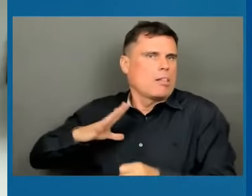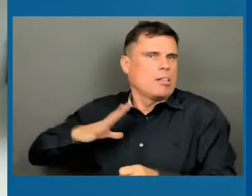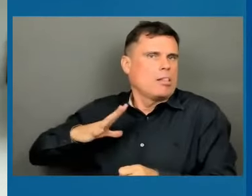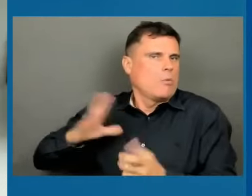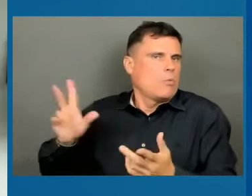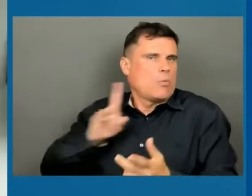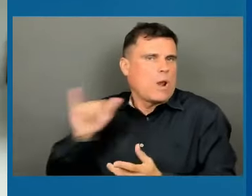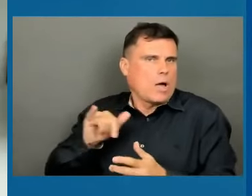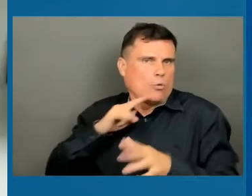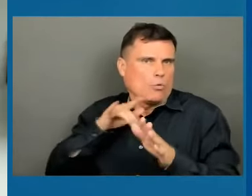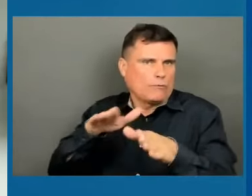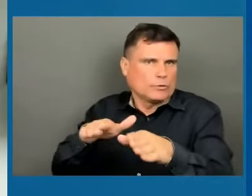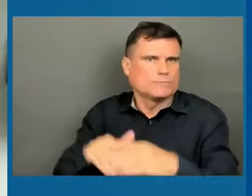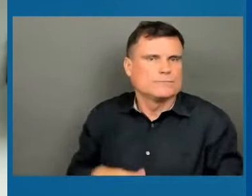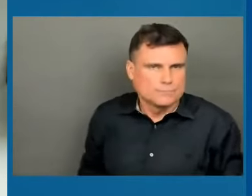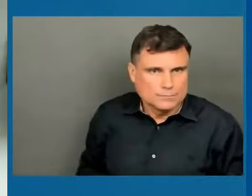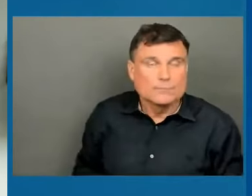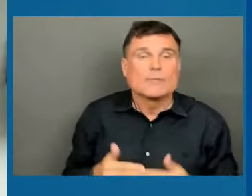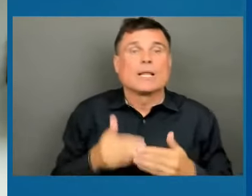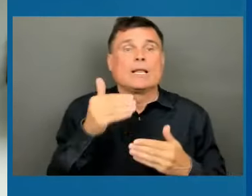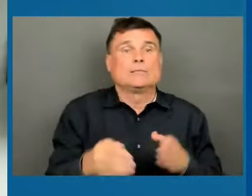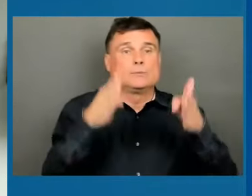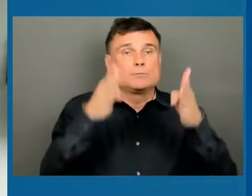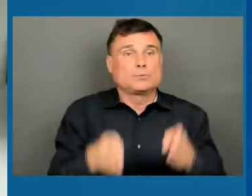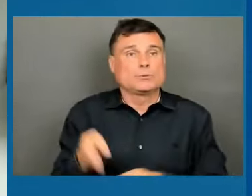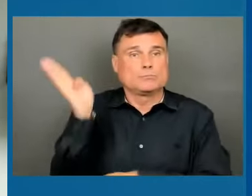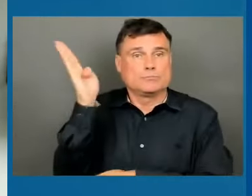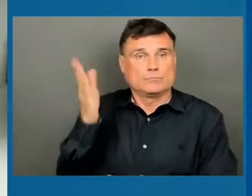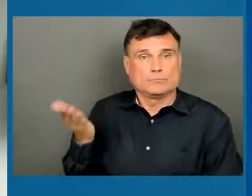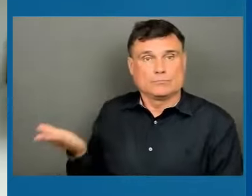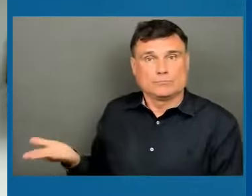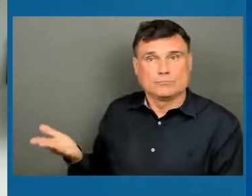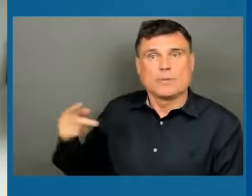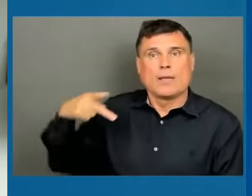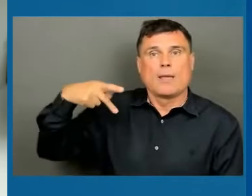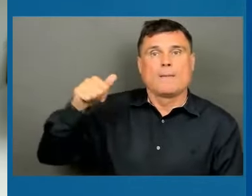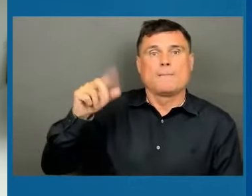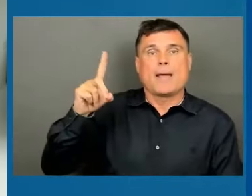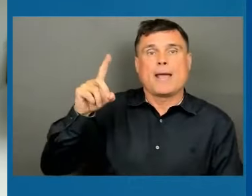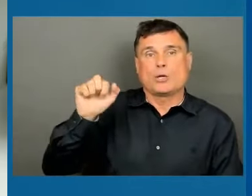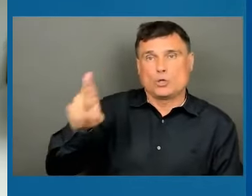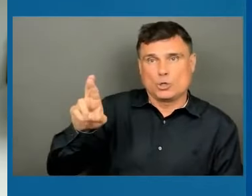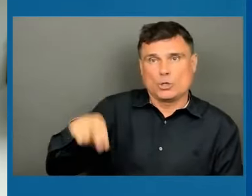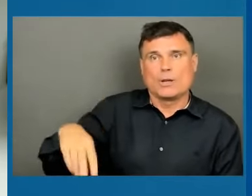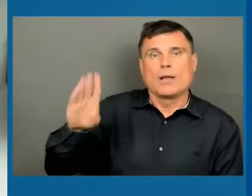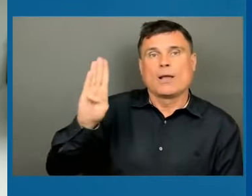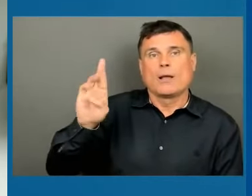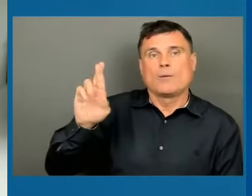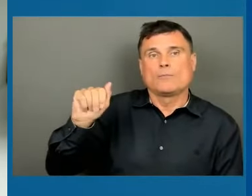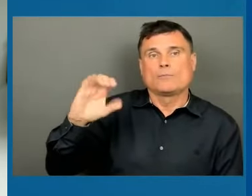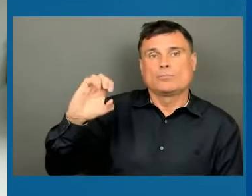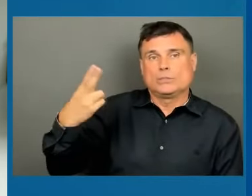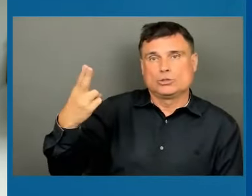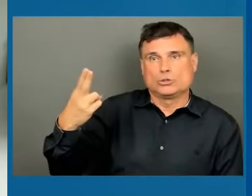operations for emergency management B.C. Peter please go ahead. Thank you. As you've heard from my colleagues today, large